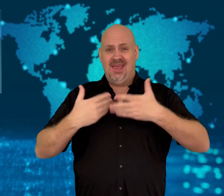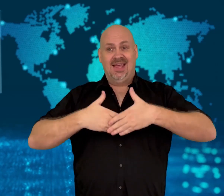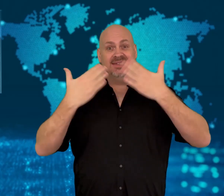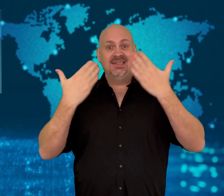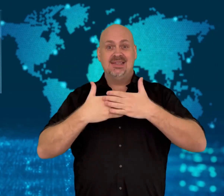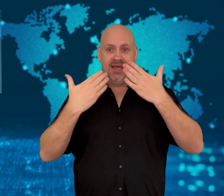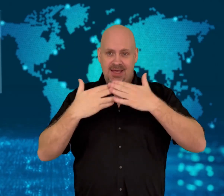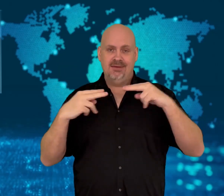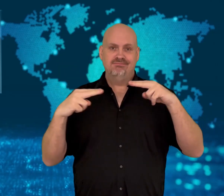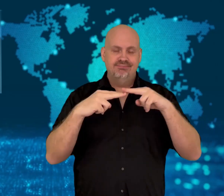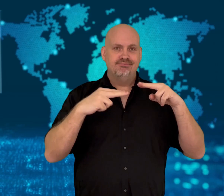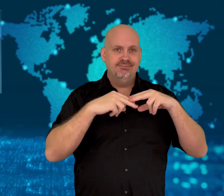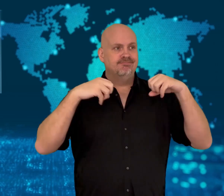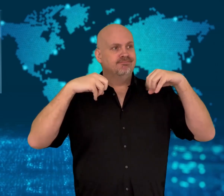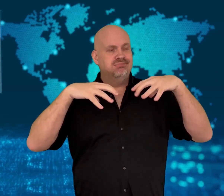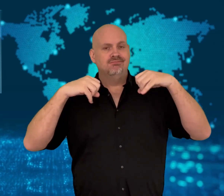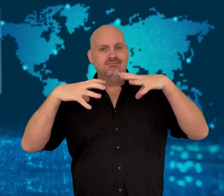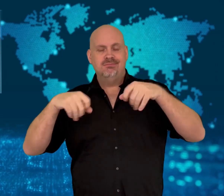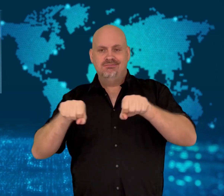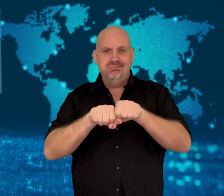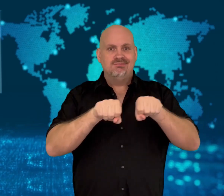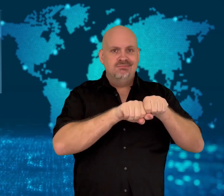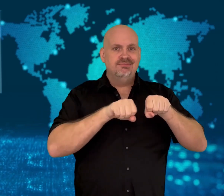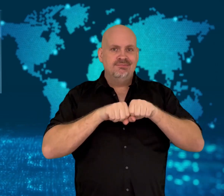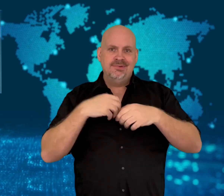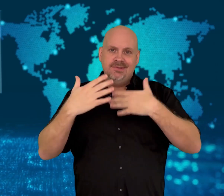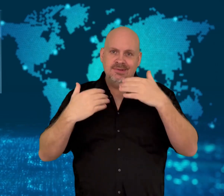due to fallen trees and branches.